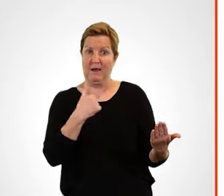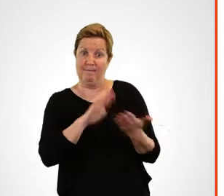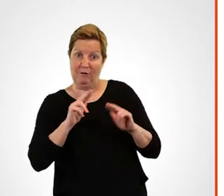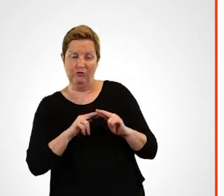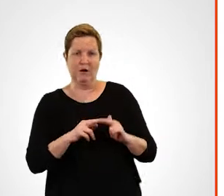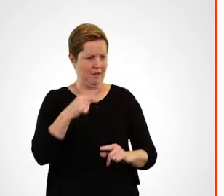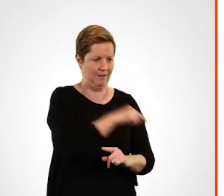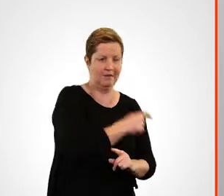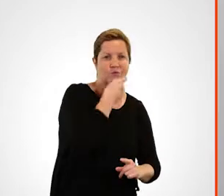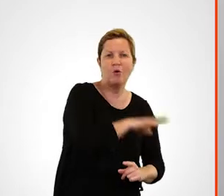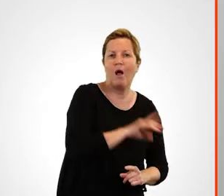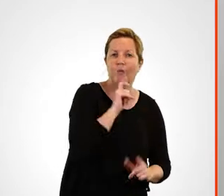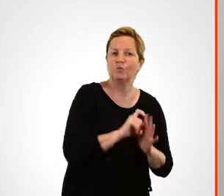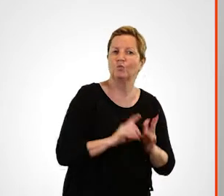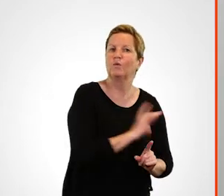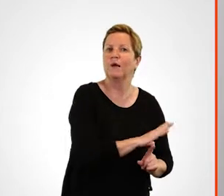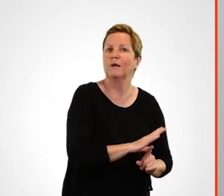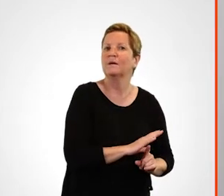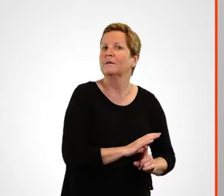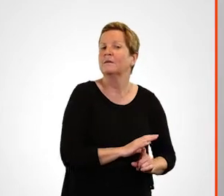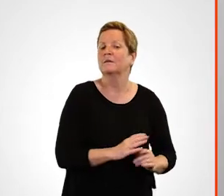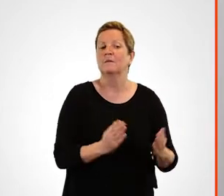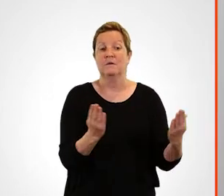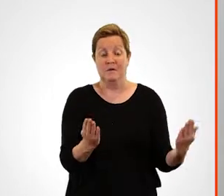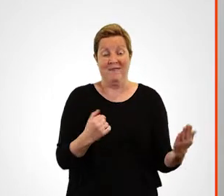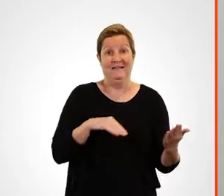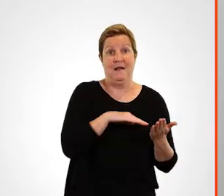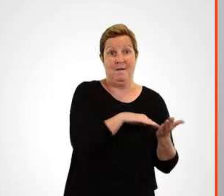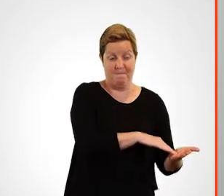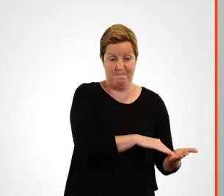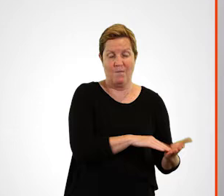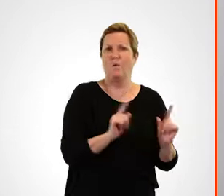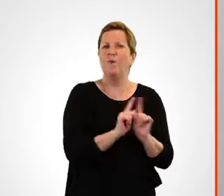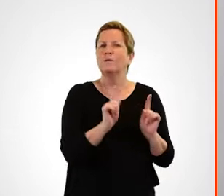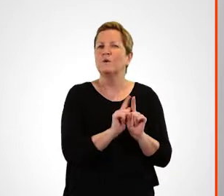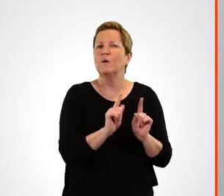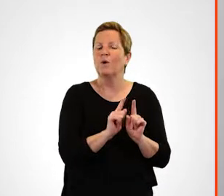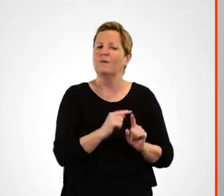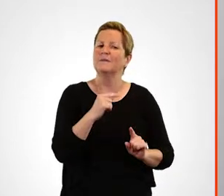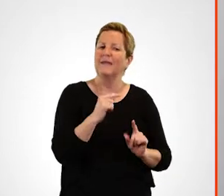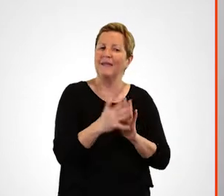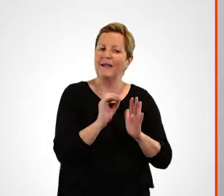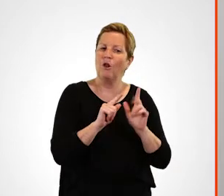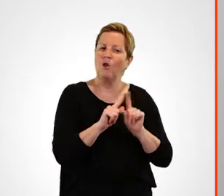and pointing out a picture. This also helps them to practise learning what a story is